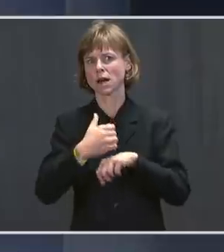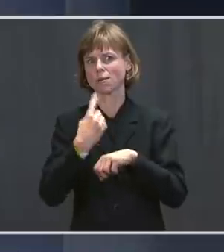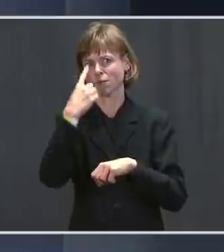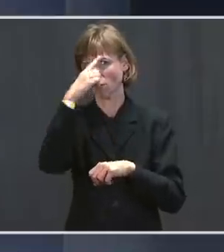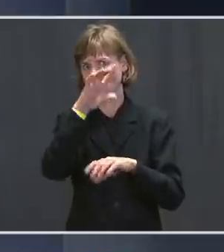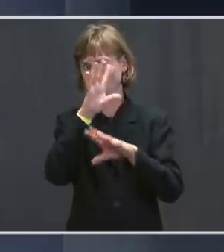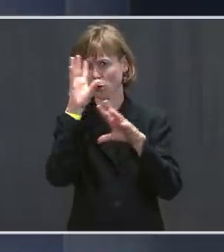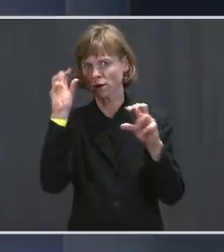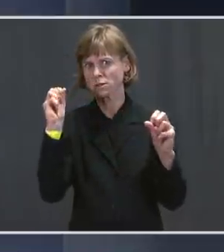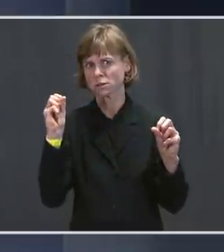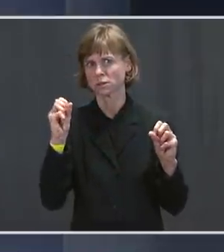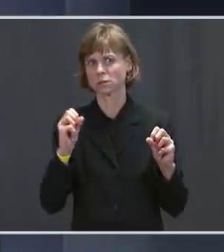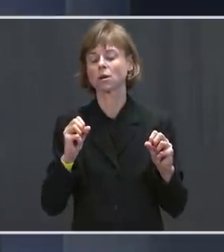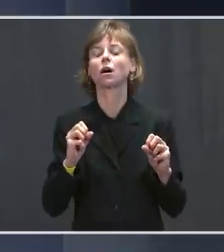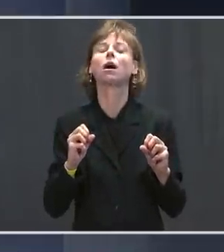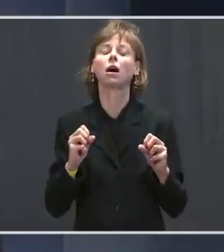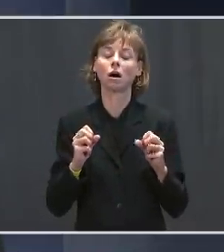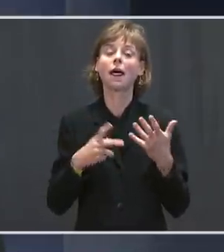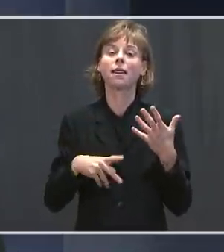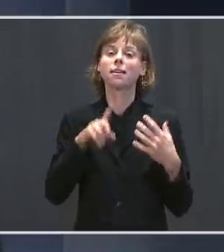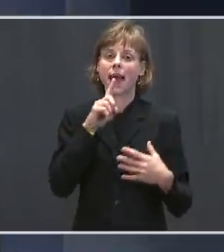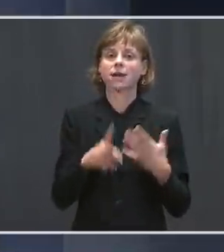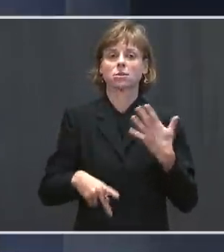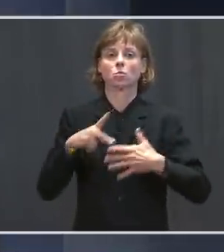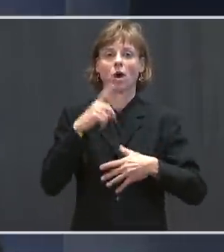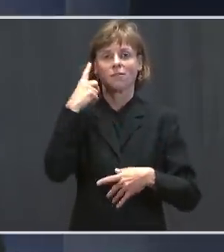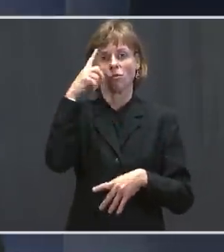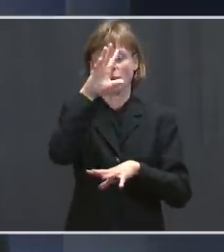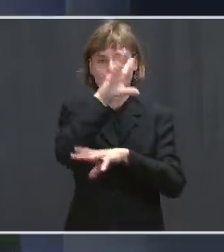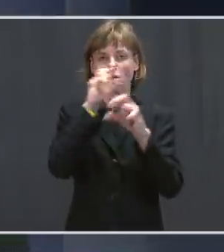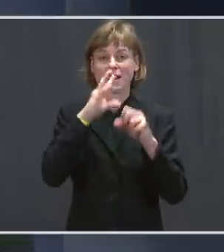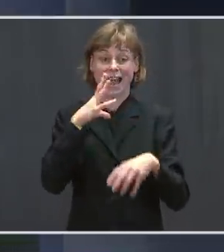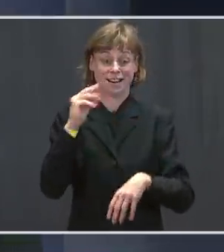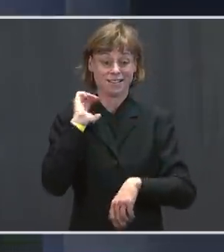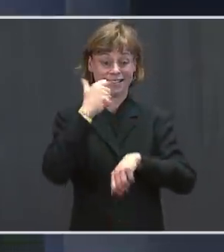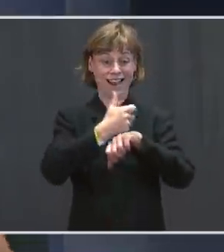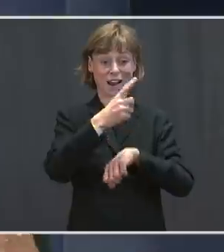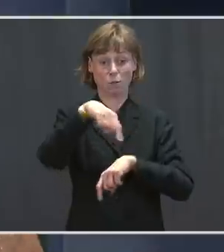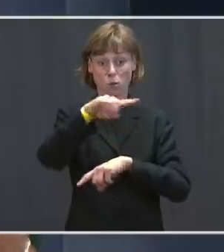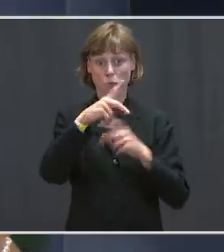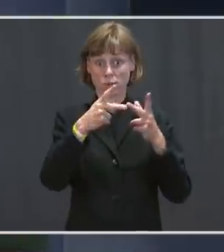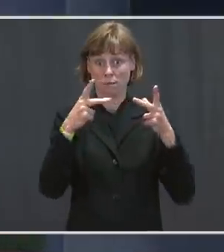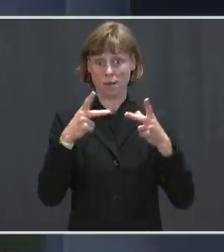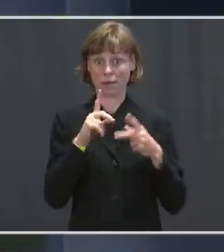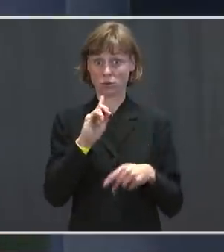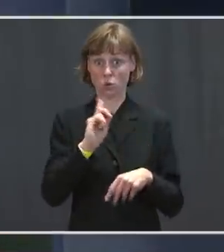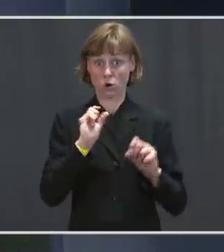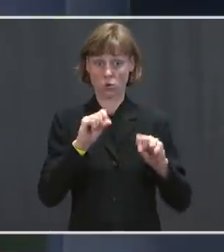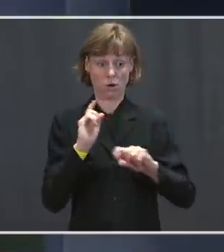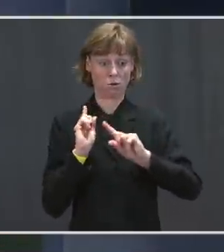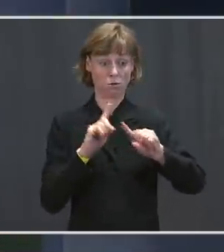Ms. Psaki: Well, this is a priority to the President and setting up those vaccination sites through partnership